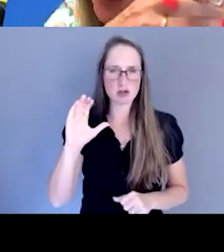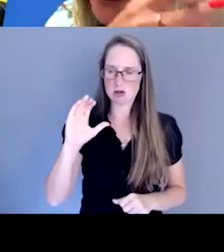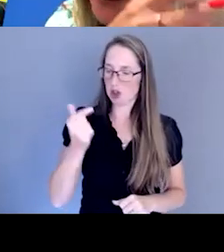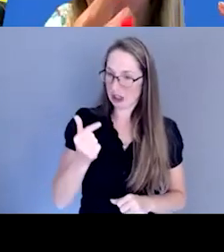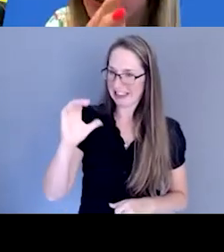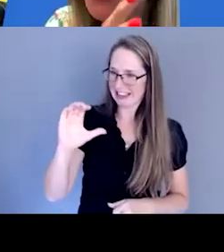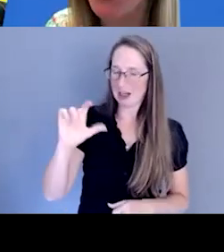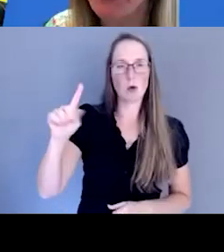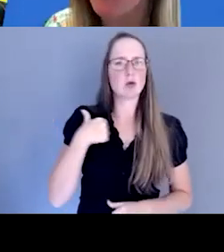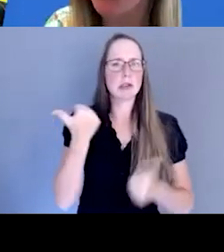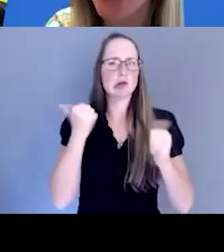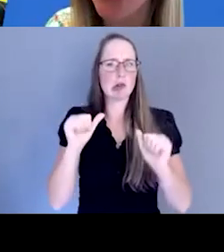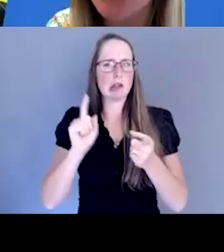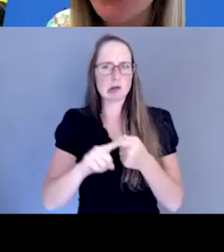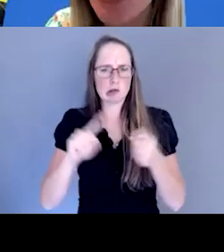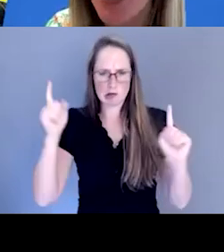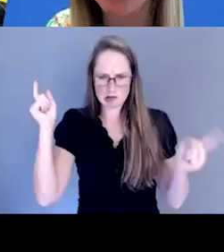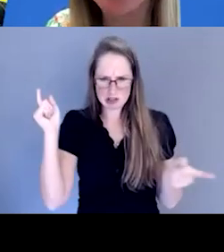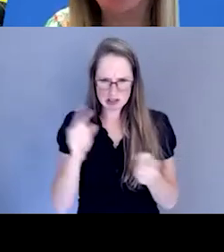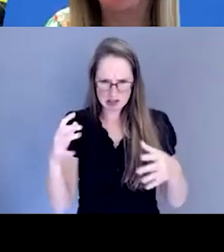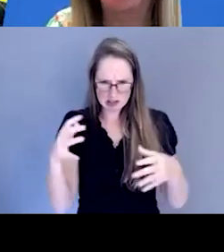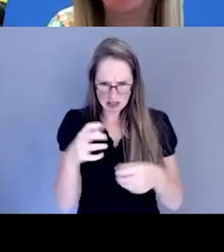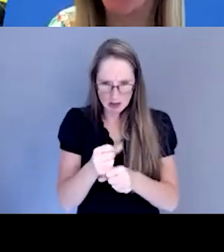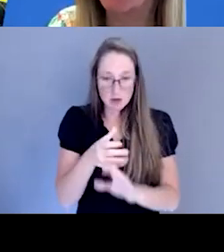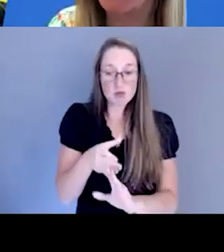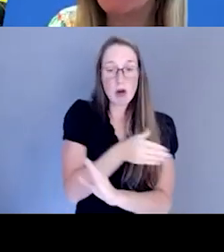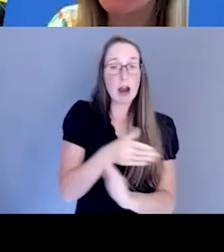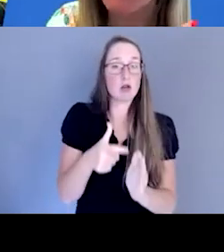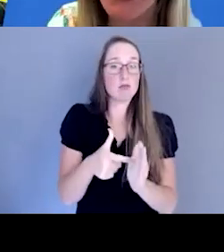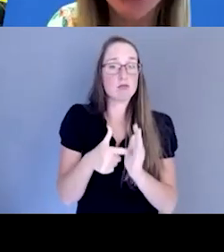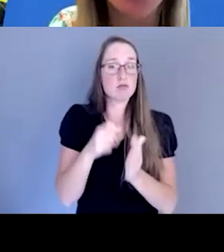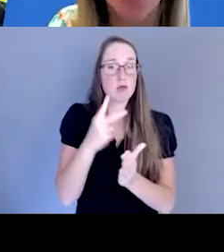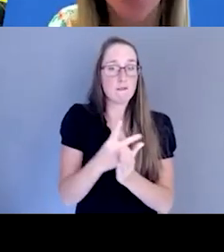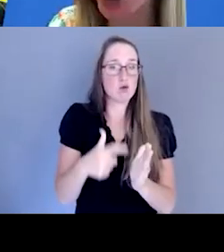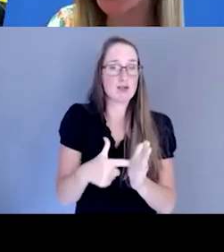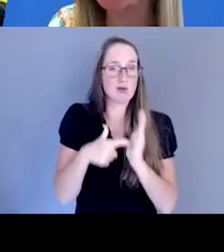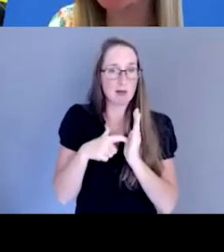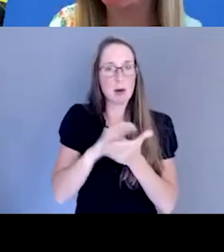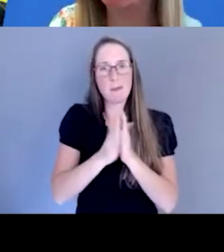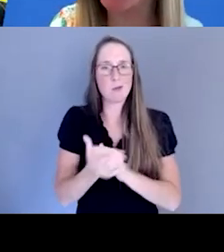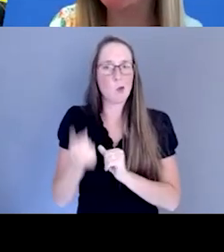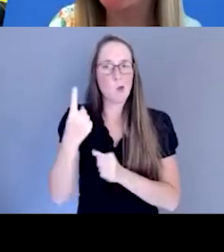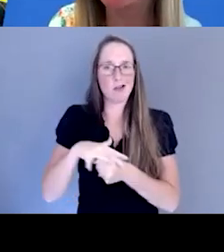consolidate those prior approval requirements into one location of the document,